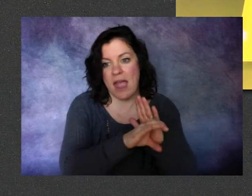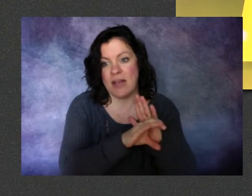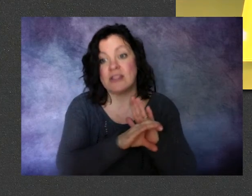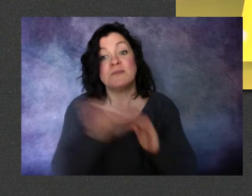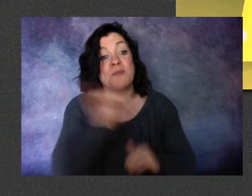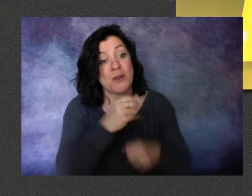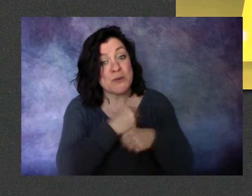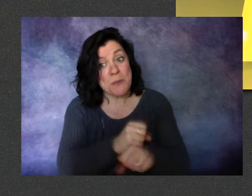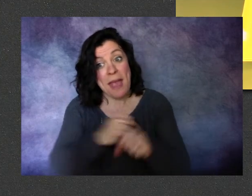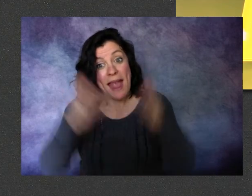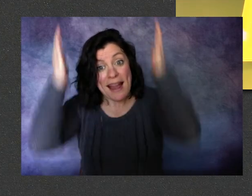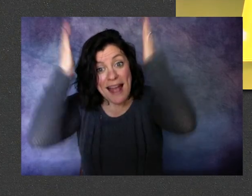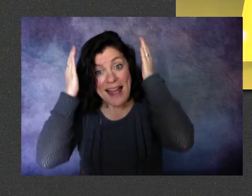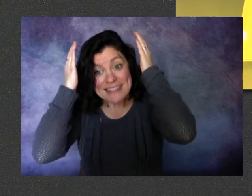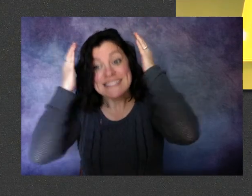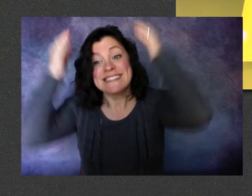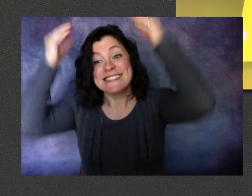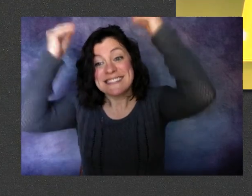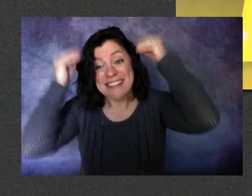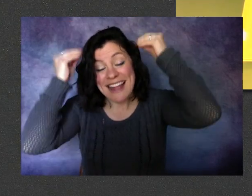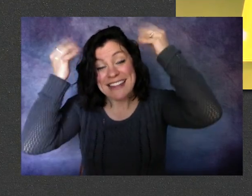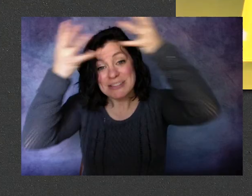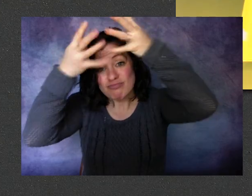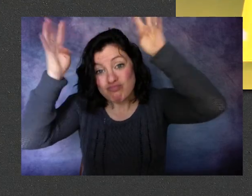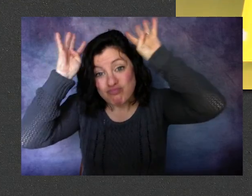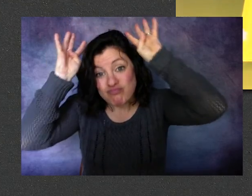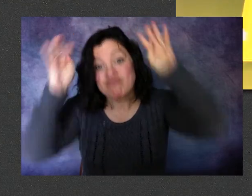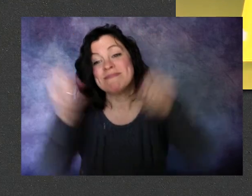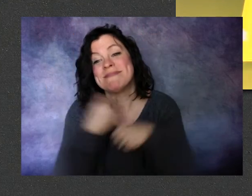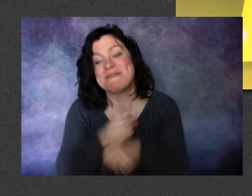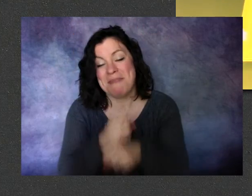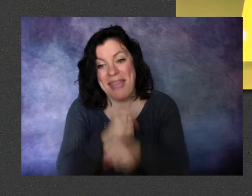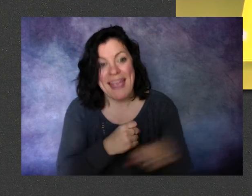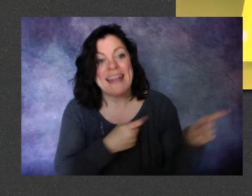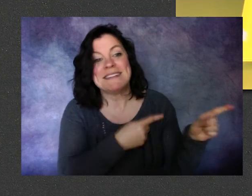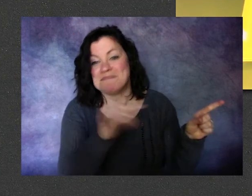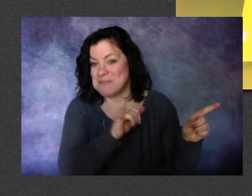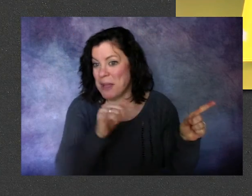And then we just made these hats because George's best friend is the man in the yellow hat.